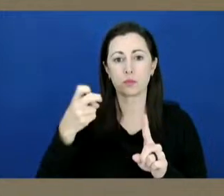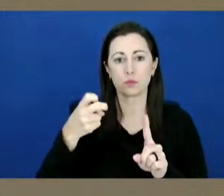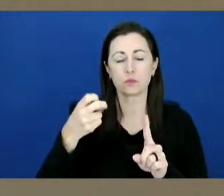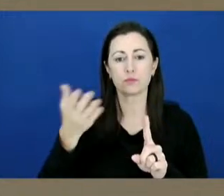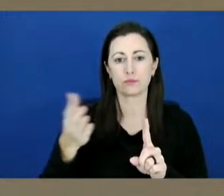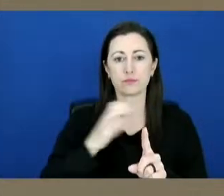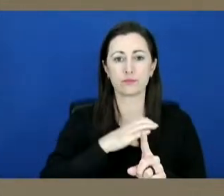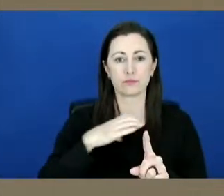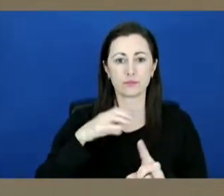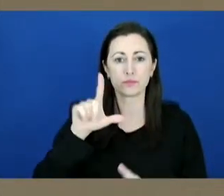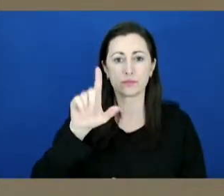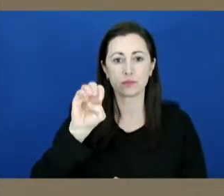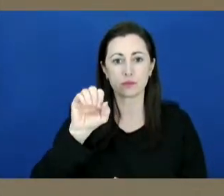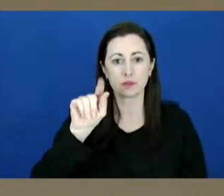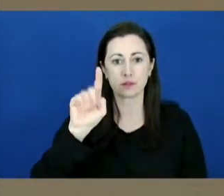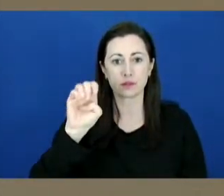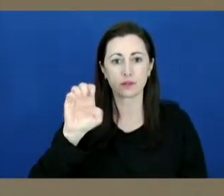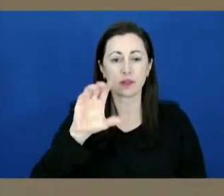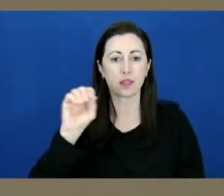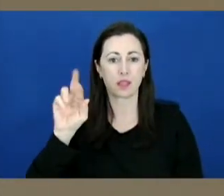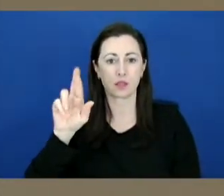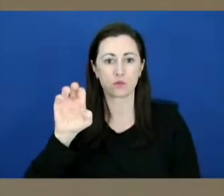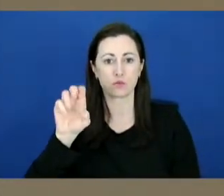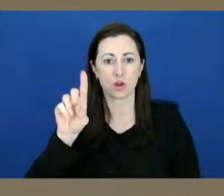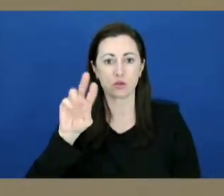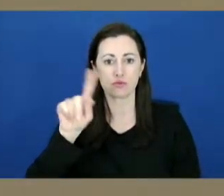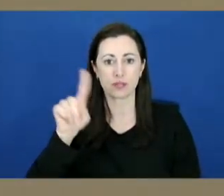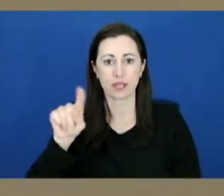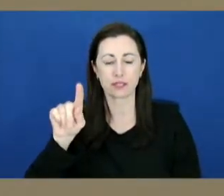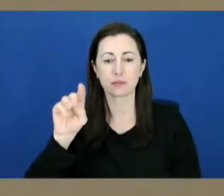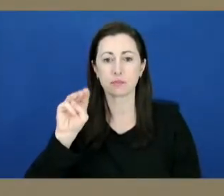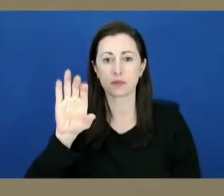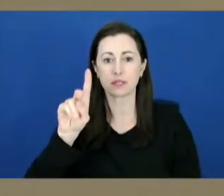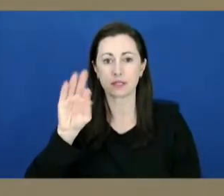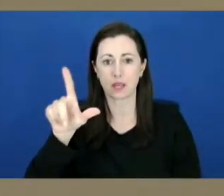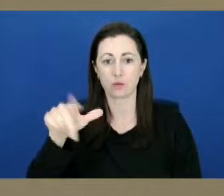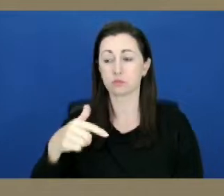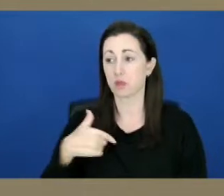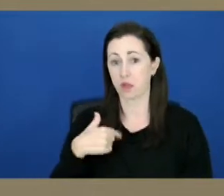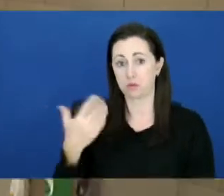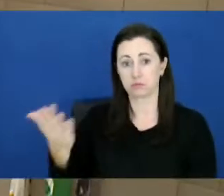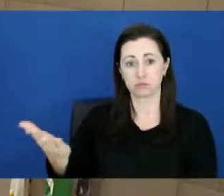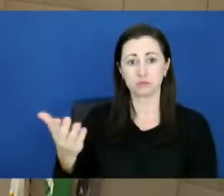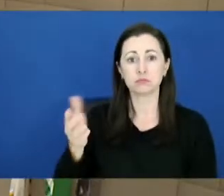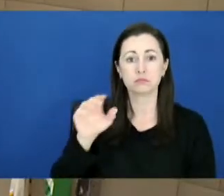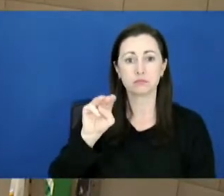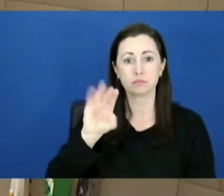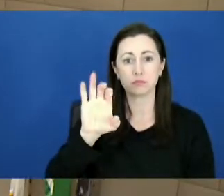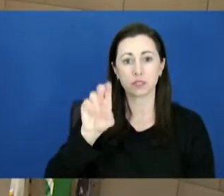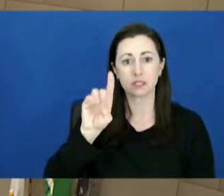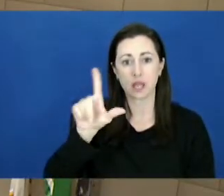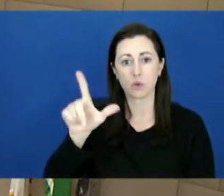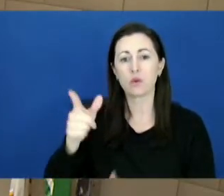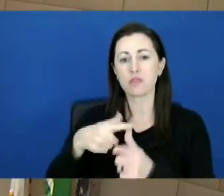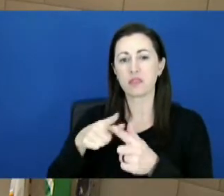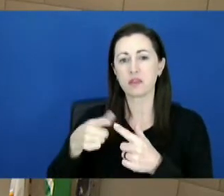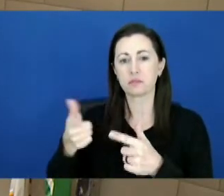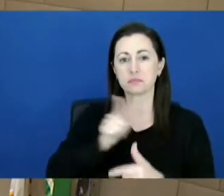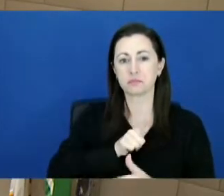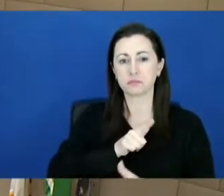OR SCEAAP, PULLED BY COMMISSIONER LEAKE AND